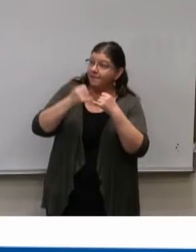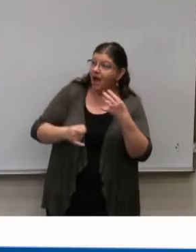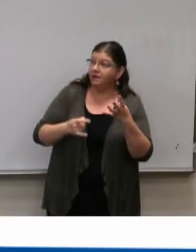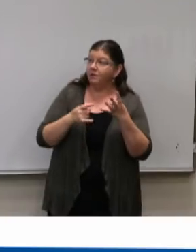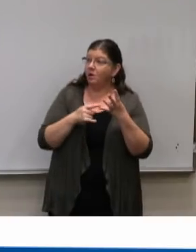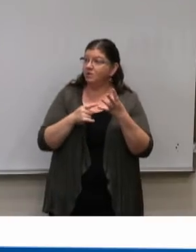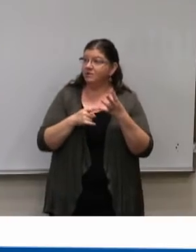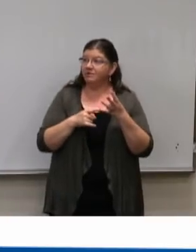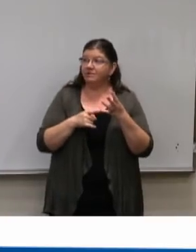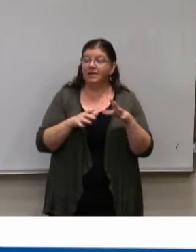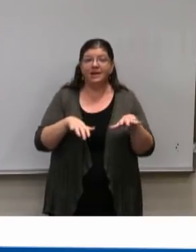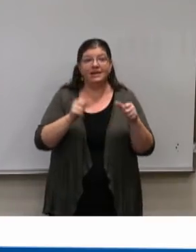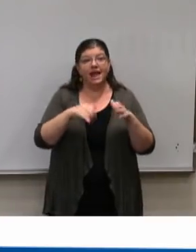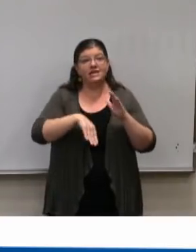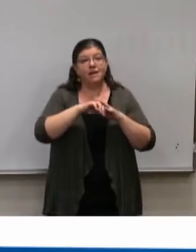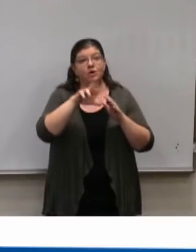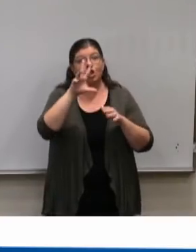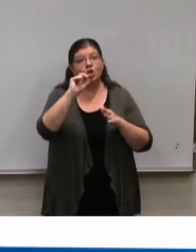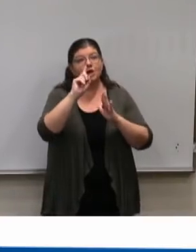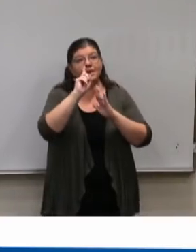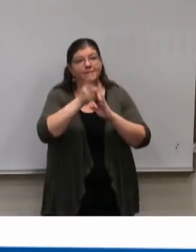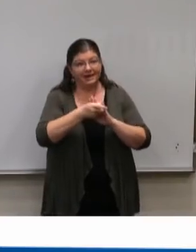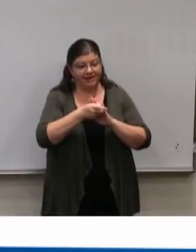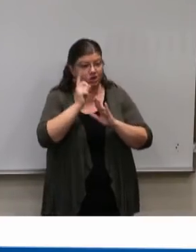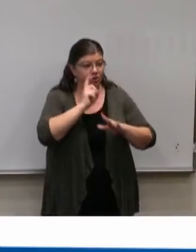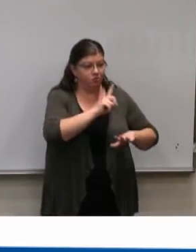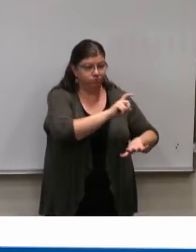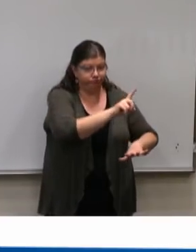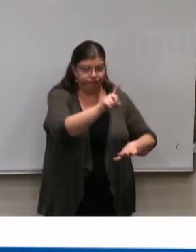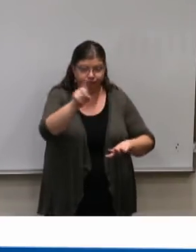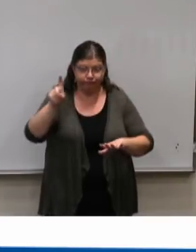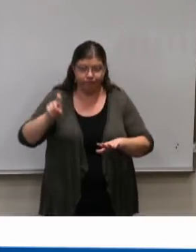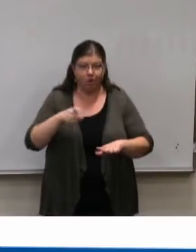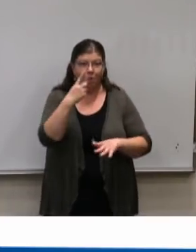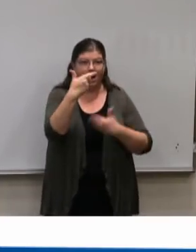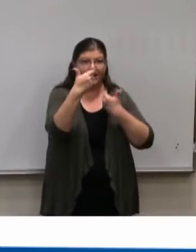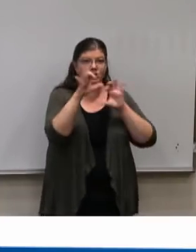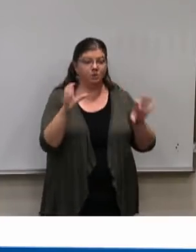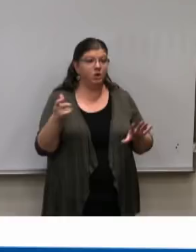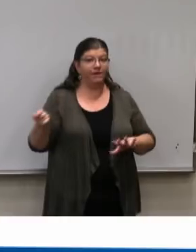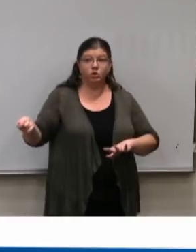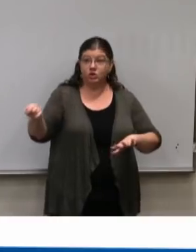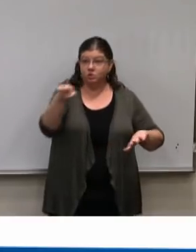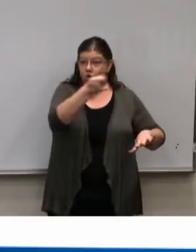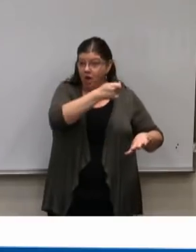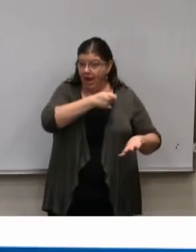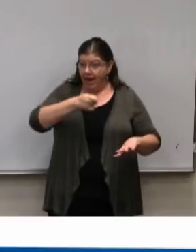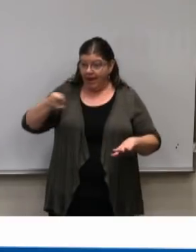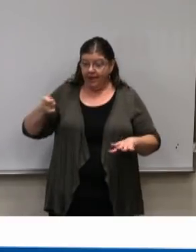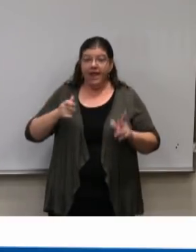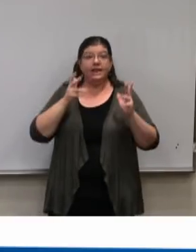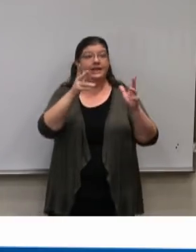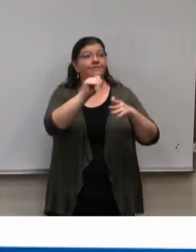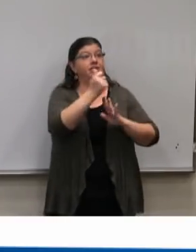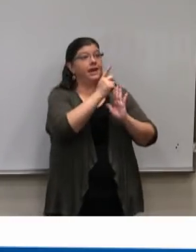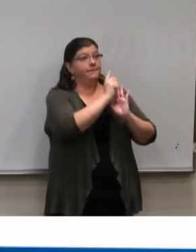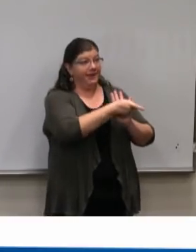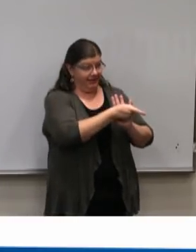It takes up to 30 minutes to sanitize a full classroom because you have to spray it, but it's set for 10 minutes and then you come in and wipe it off.